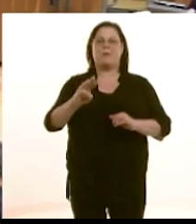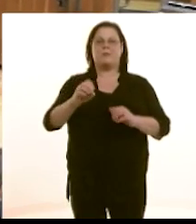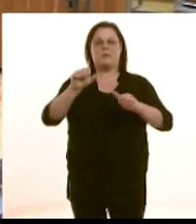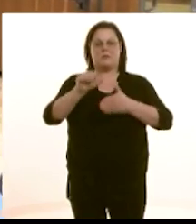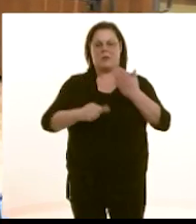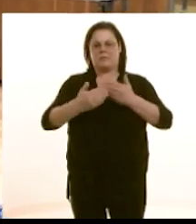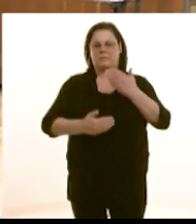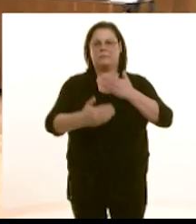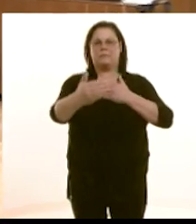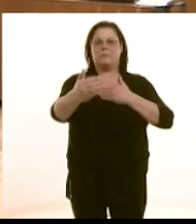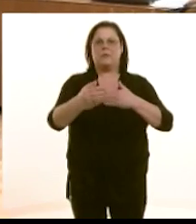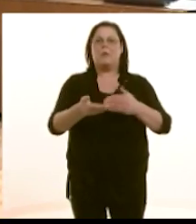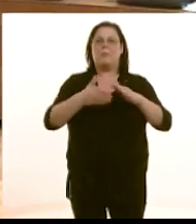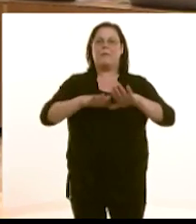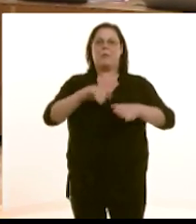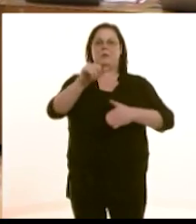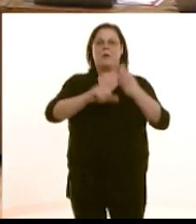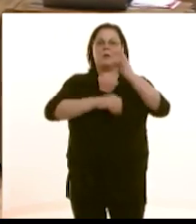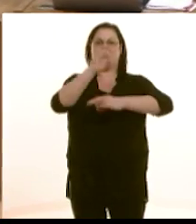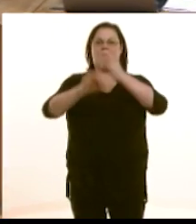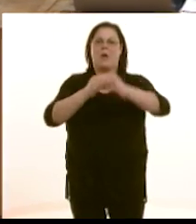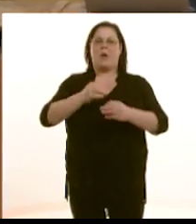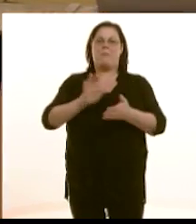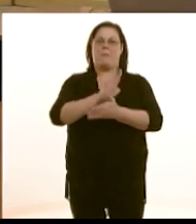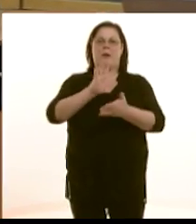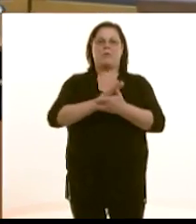we start the agenda, it gives me great pleasure to announce, in accordance with Standing Order